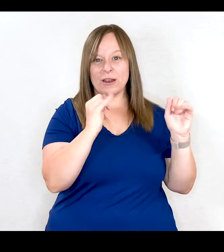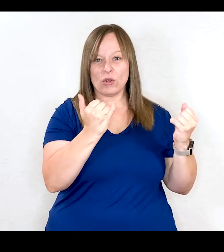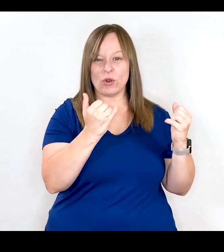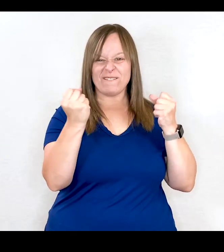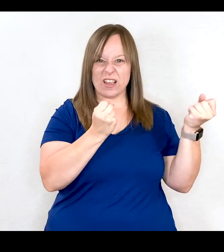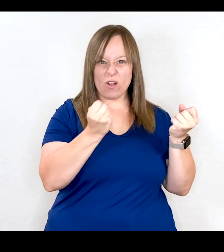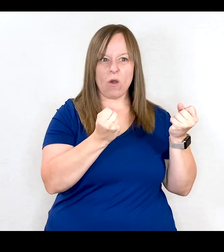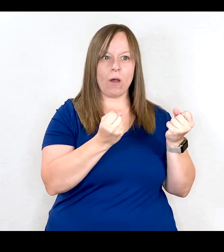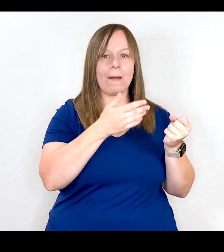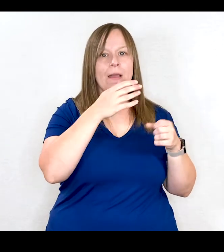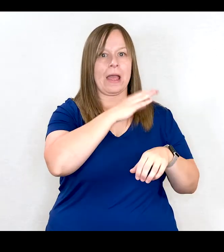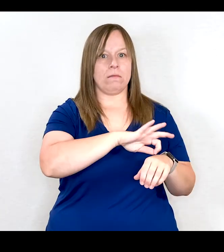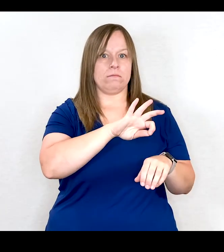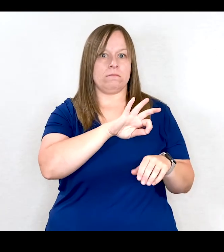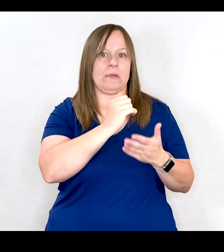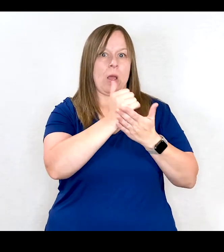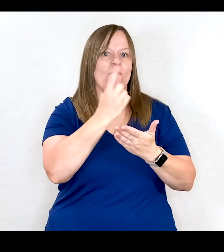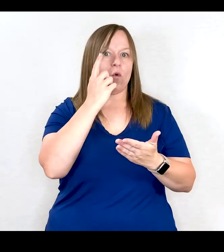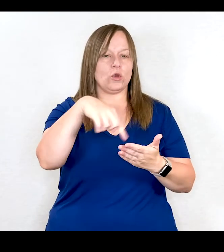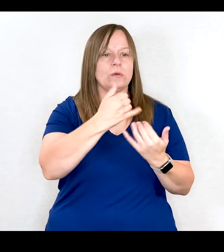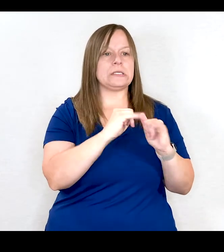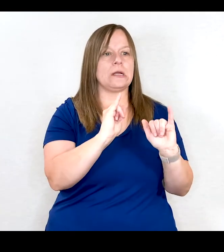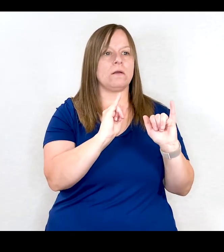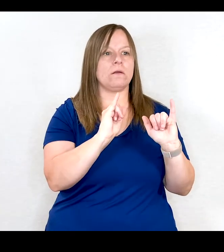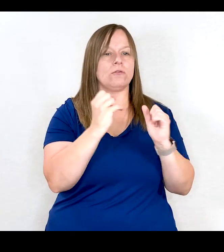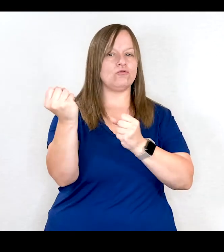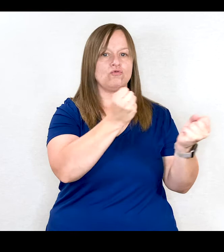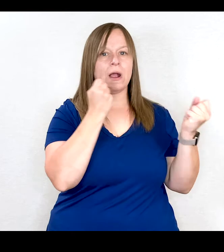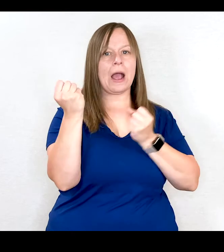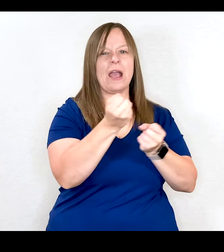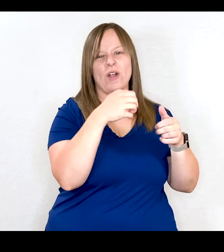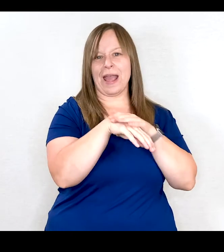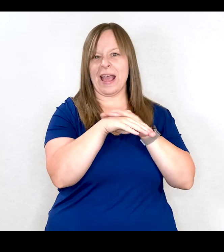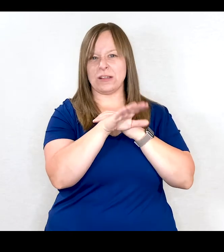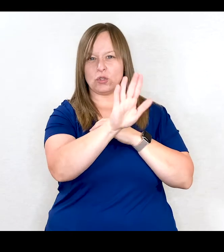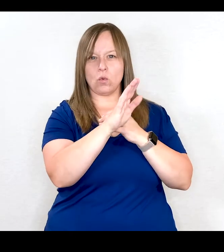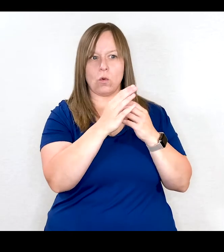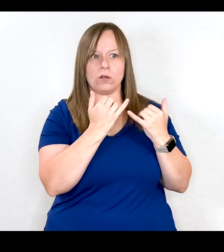with your current vehicle, that will be helpful because then you'll still be able to drive or have access